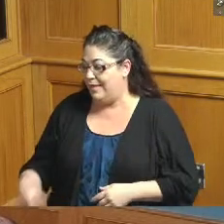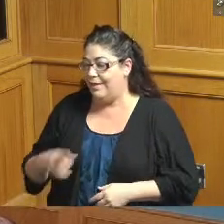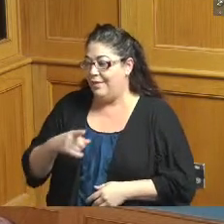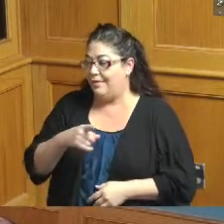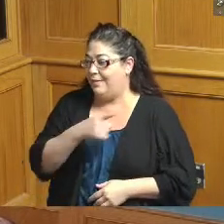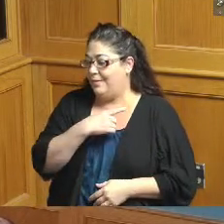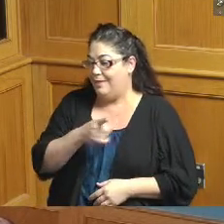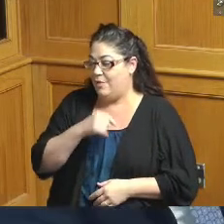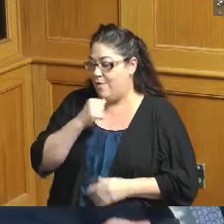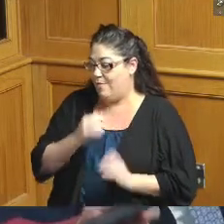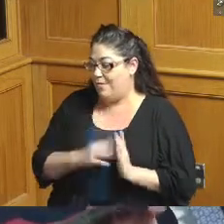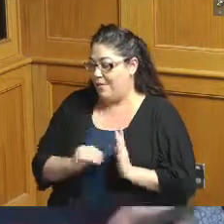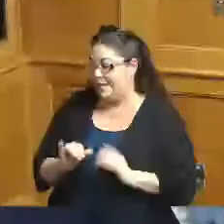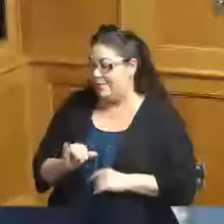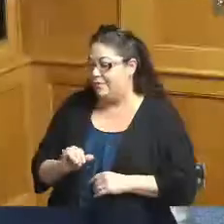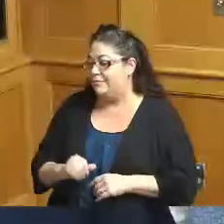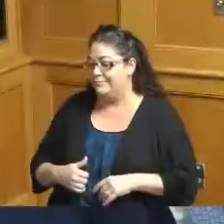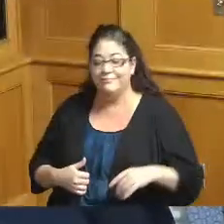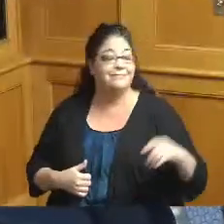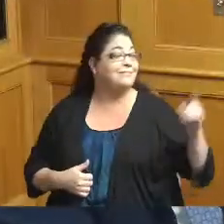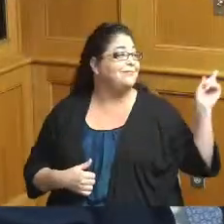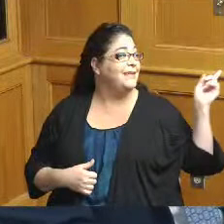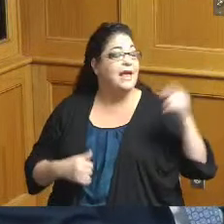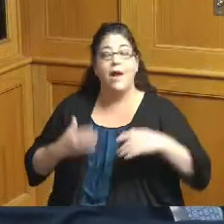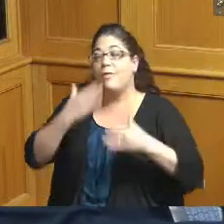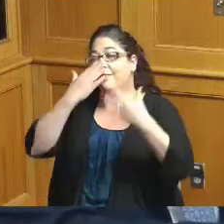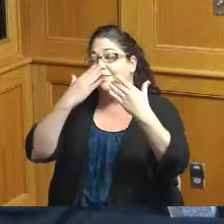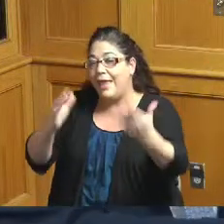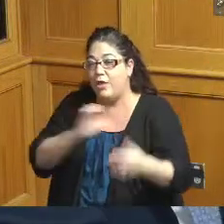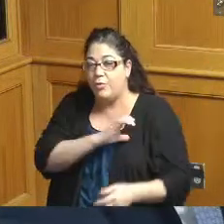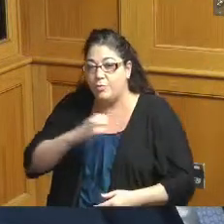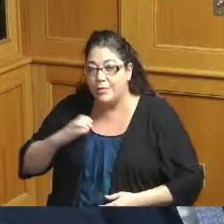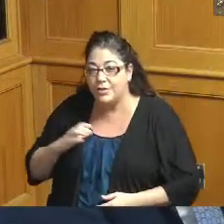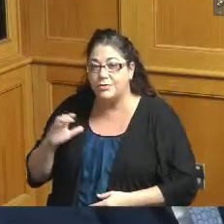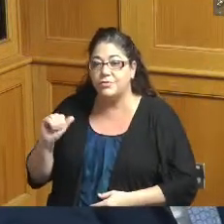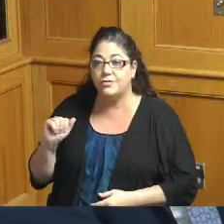first I want to thank the Commissioners and Mr Ludo for inviting me here today to talk about